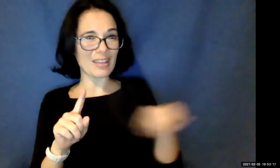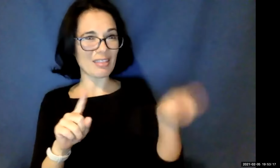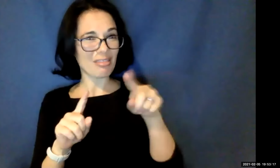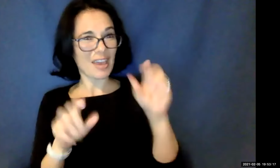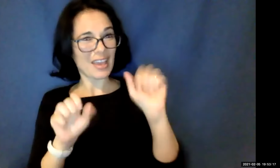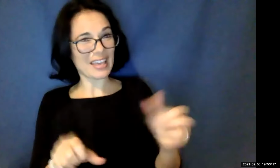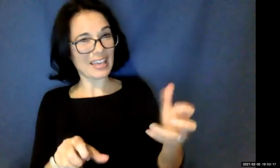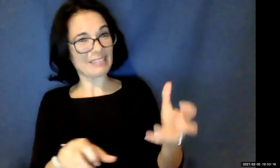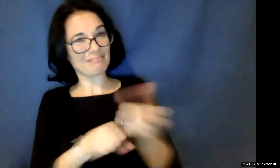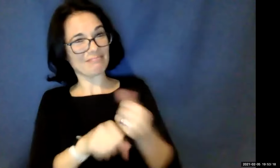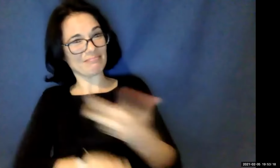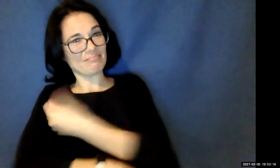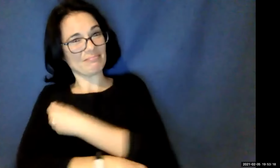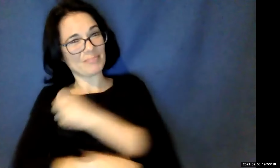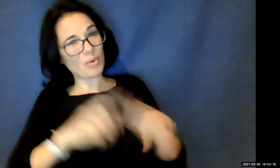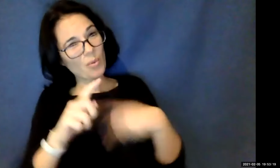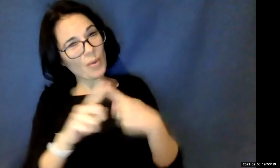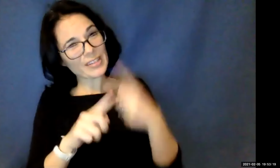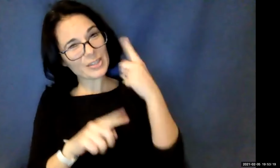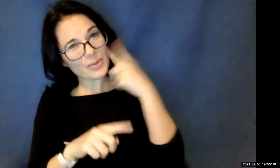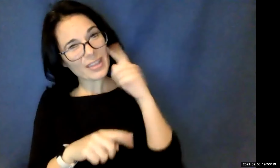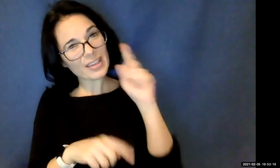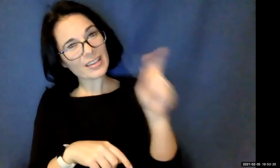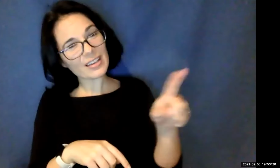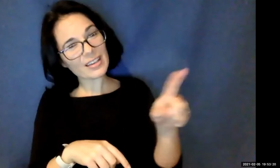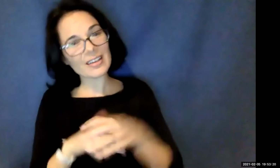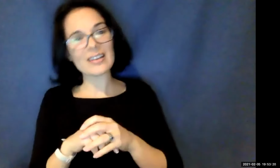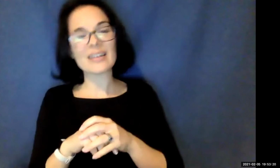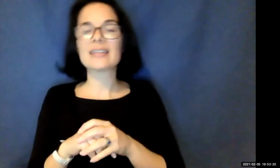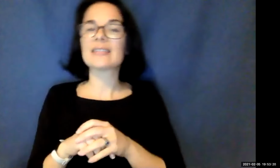So it depends on a couple factors, right?